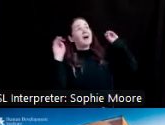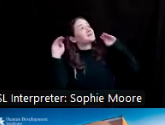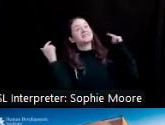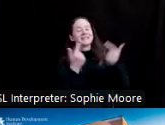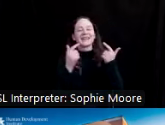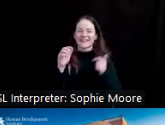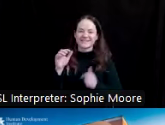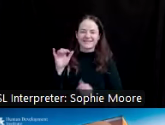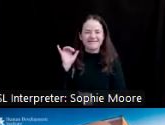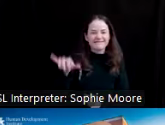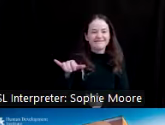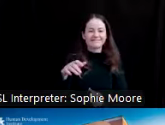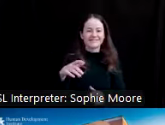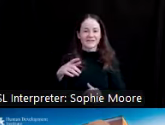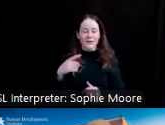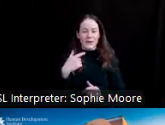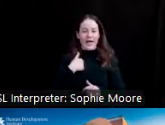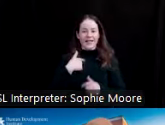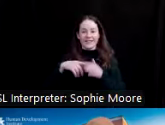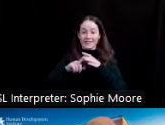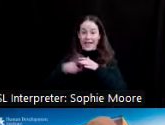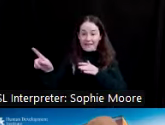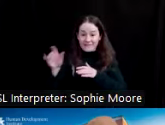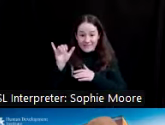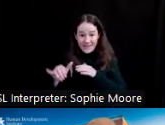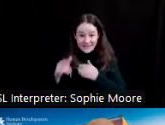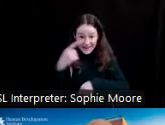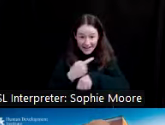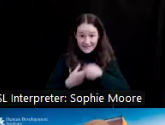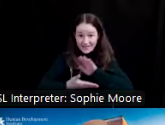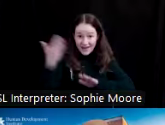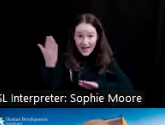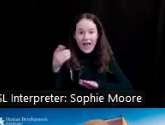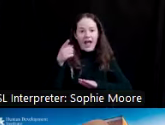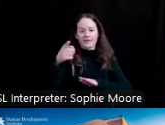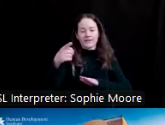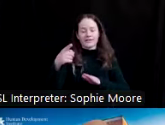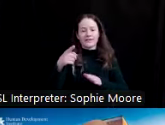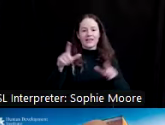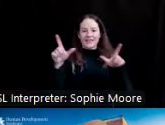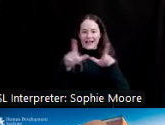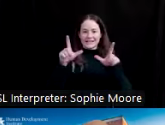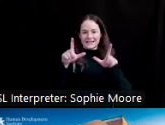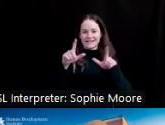professional that had been in her field for a while that said, "Thank you, Lindsay, for helping me think outside the box." And so I share that story with